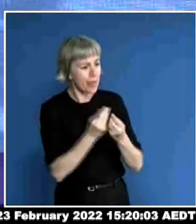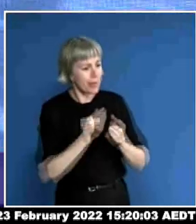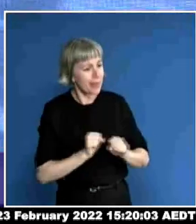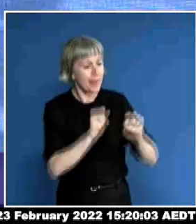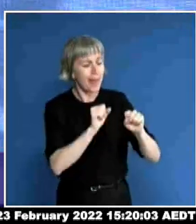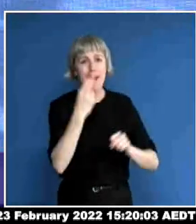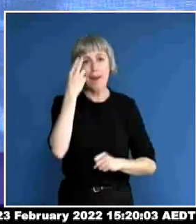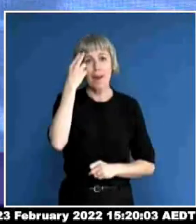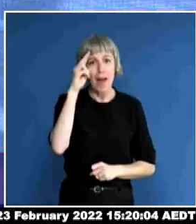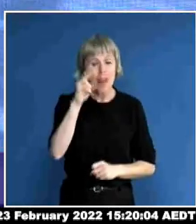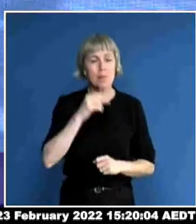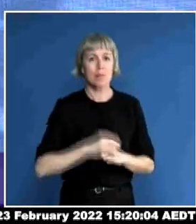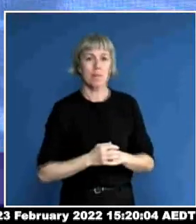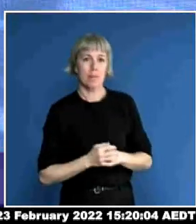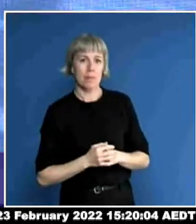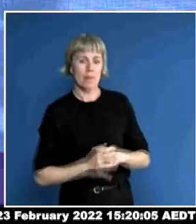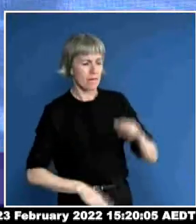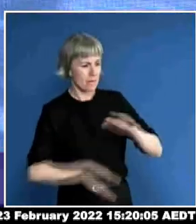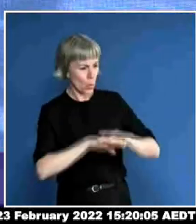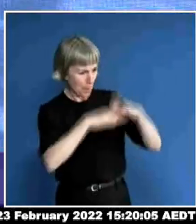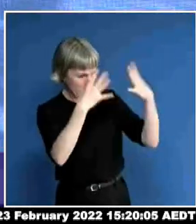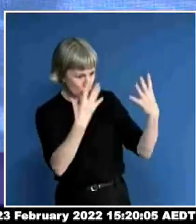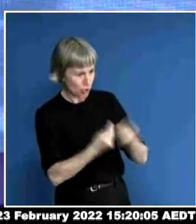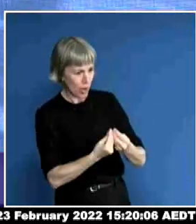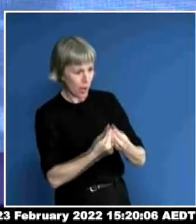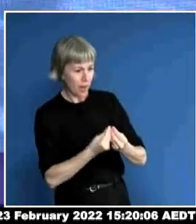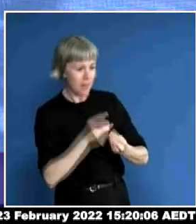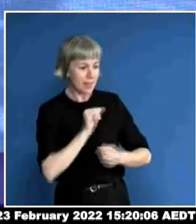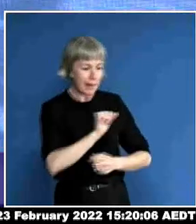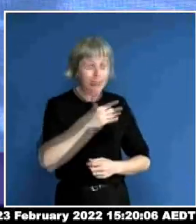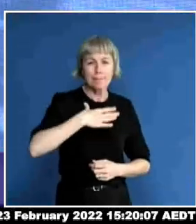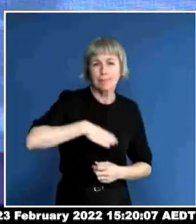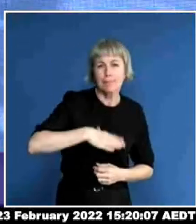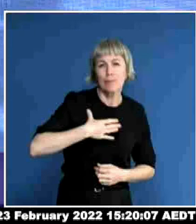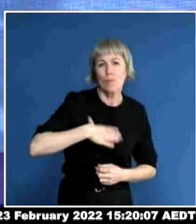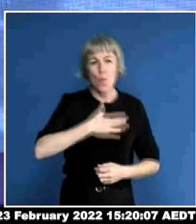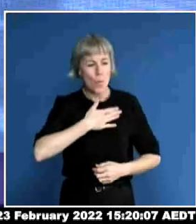picture, you don't just look at, oh, they have got to work eight hours benchmark